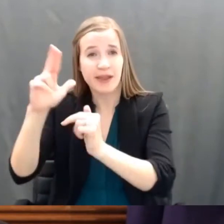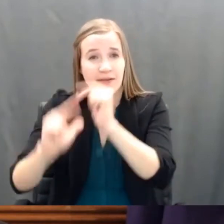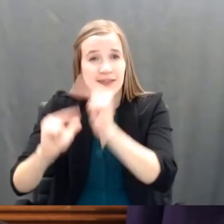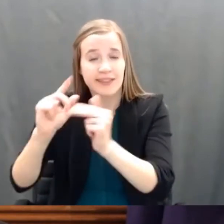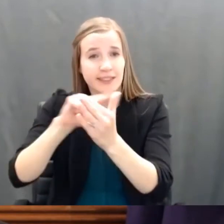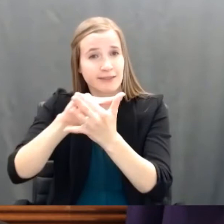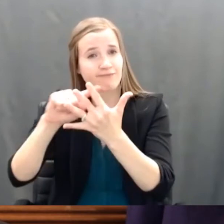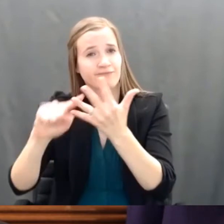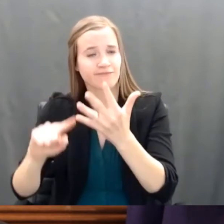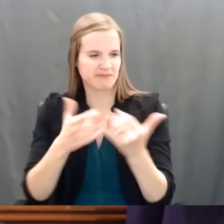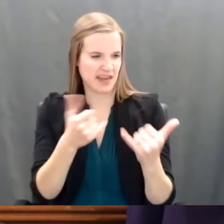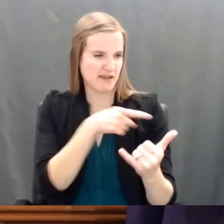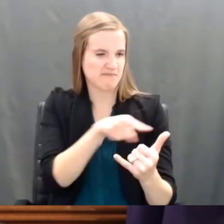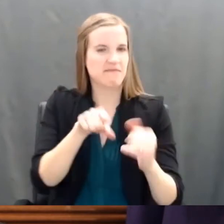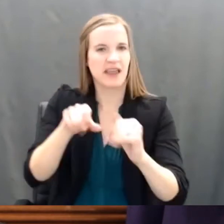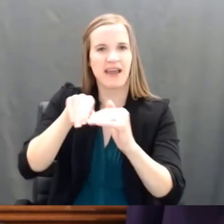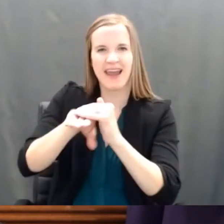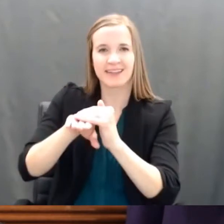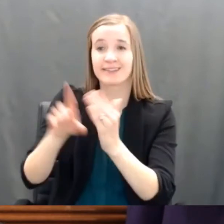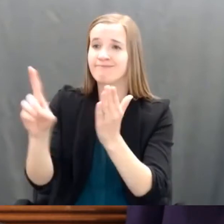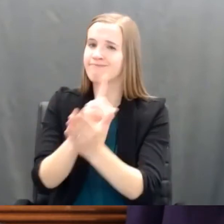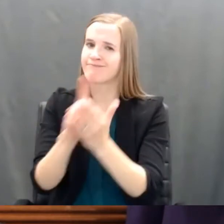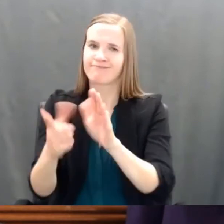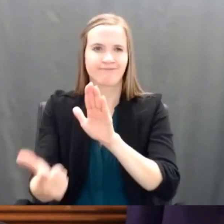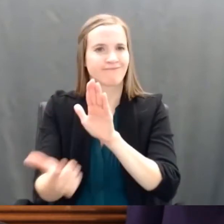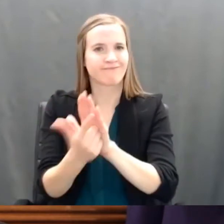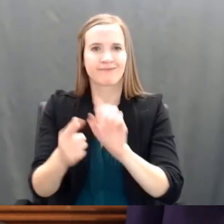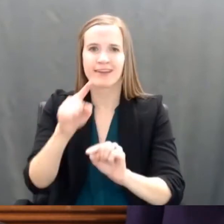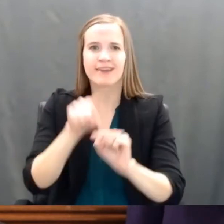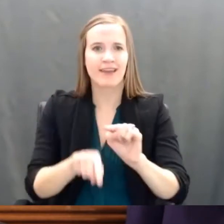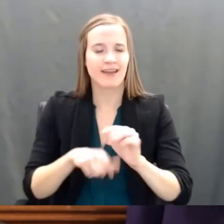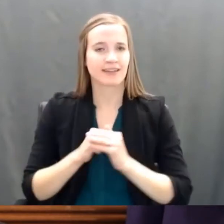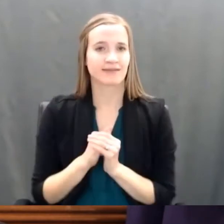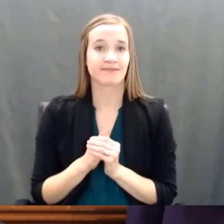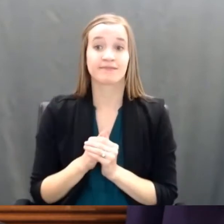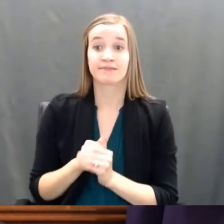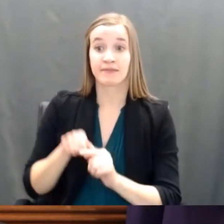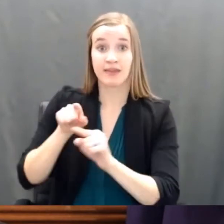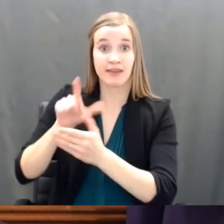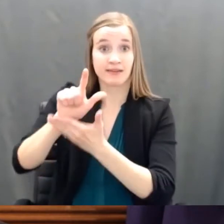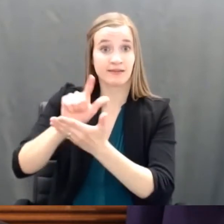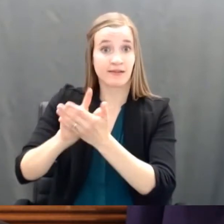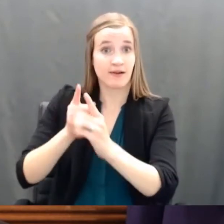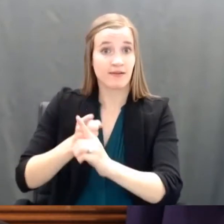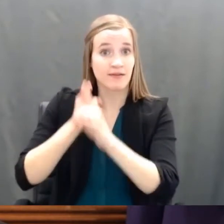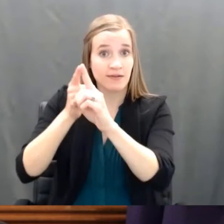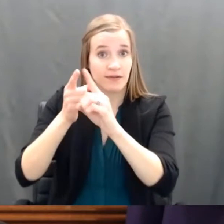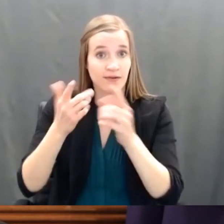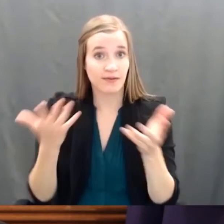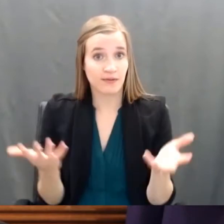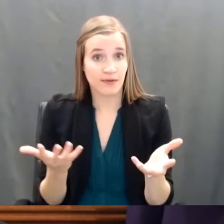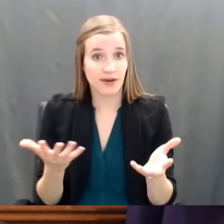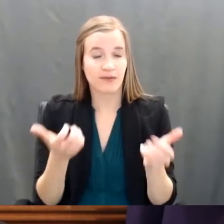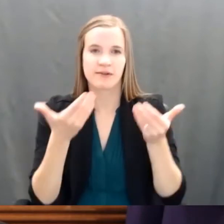vital areas of society. And whereas it is also the purpose of this act to provide clear, strong,